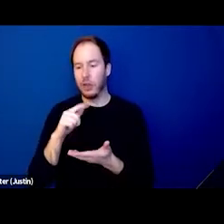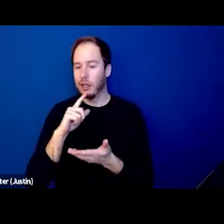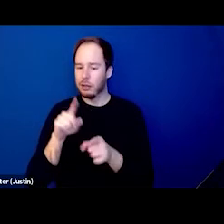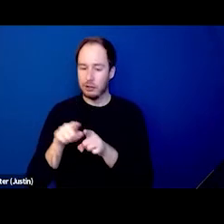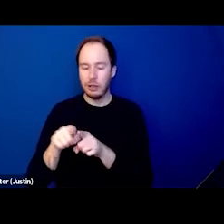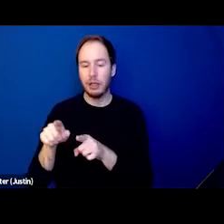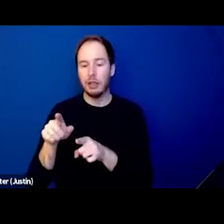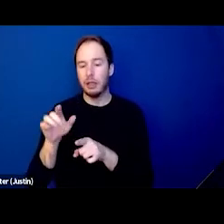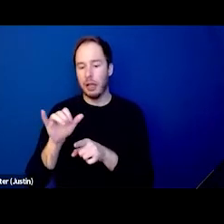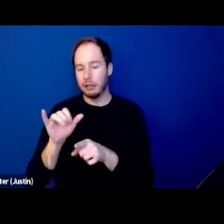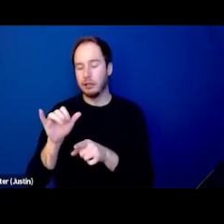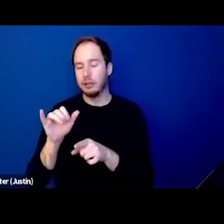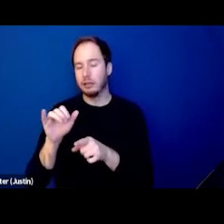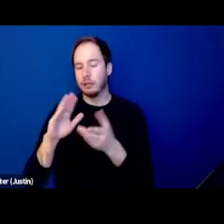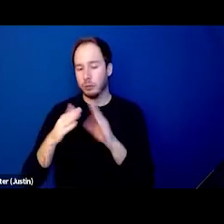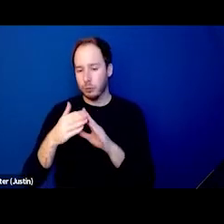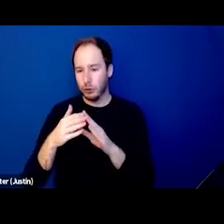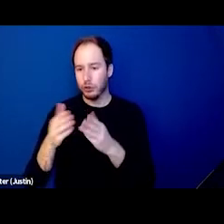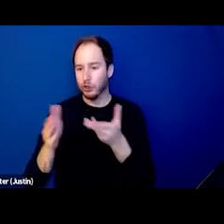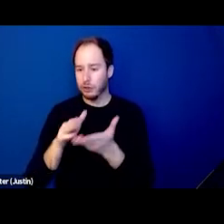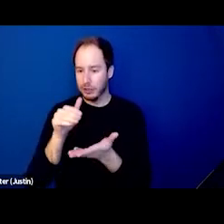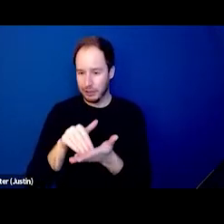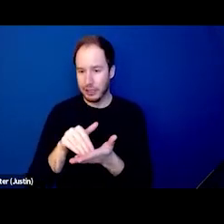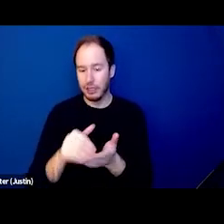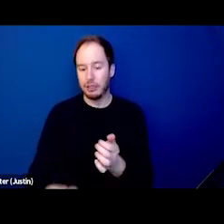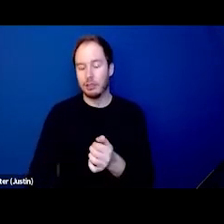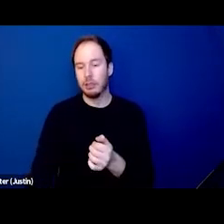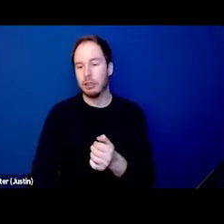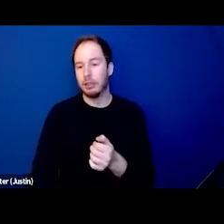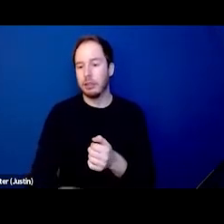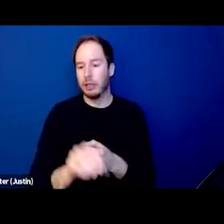and then urban Indian healthcare organizations